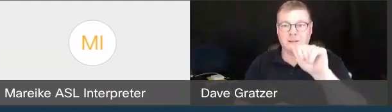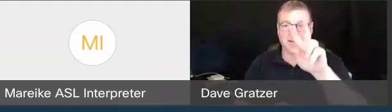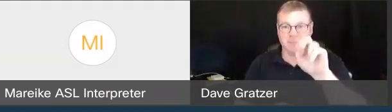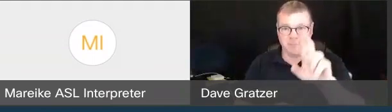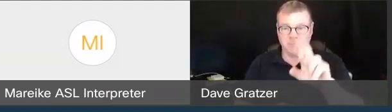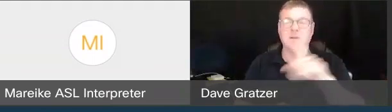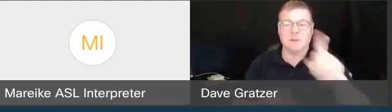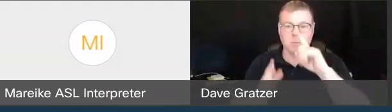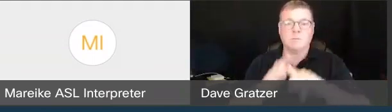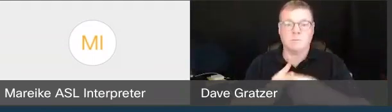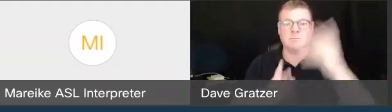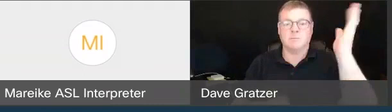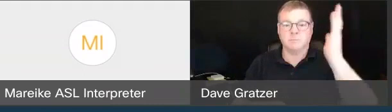the presentation. -